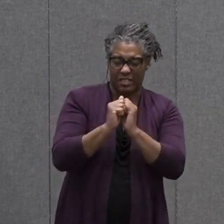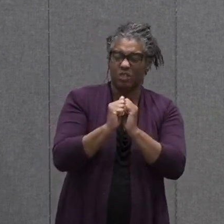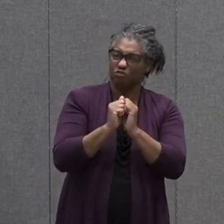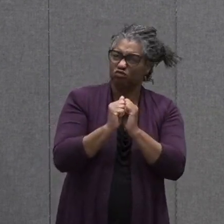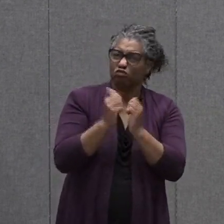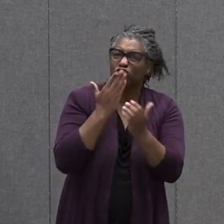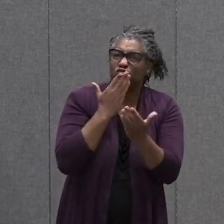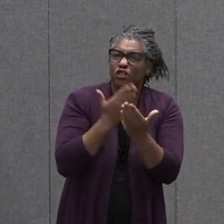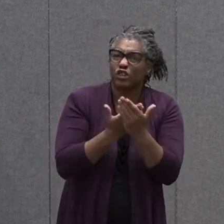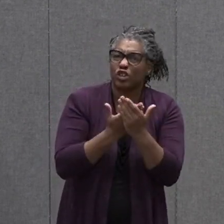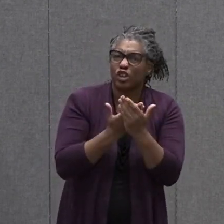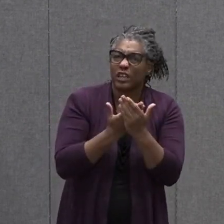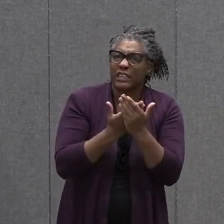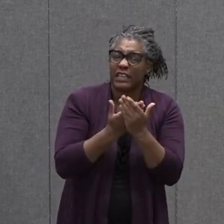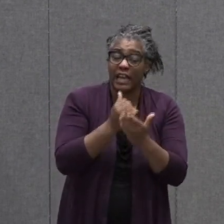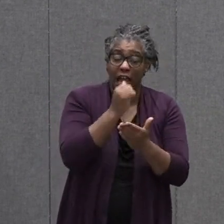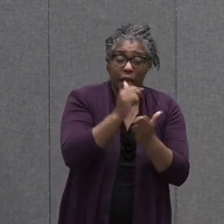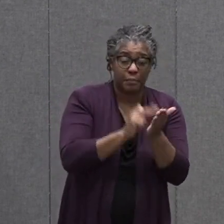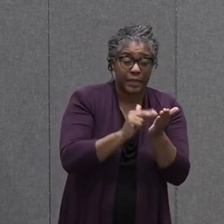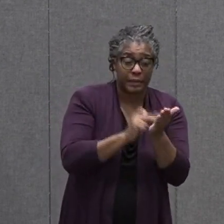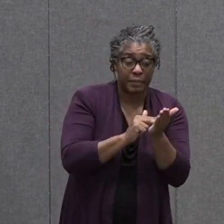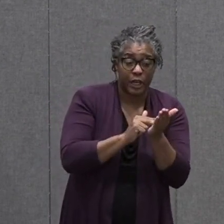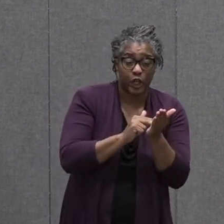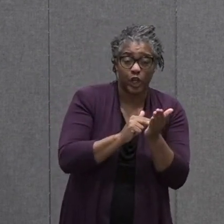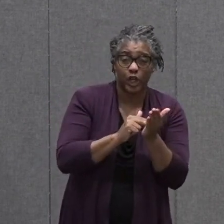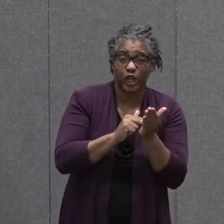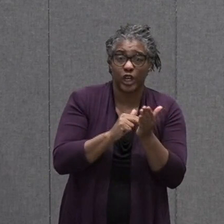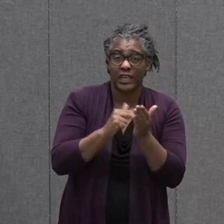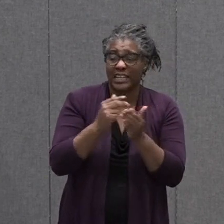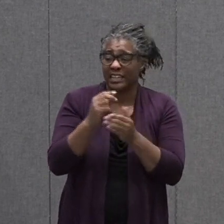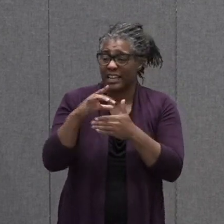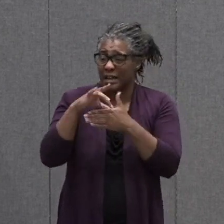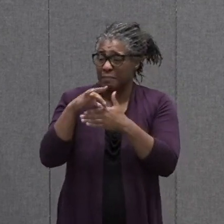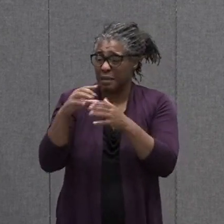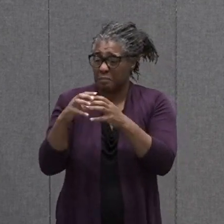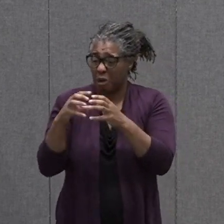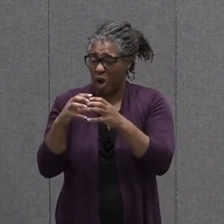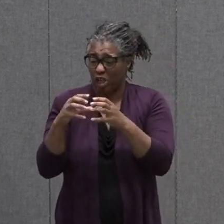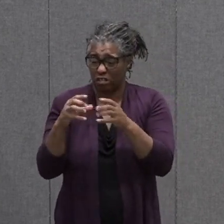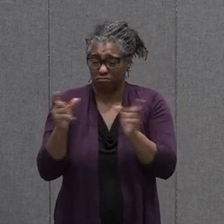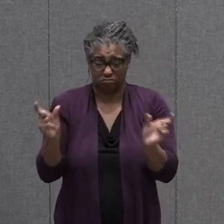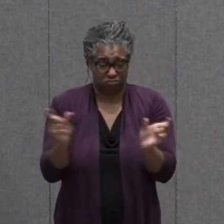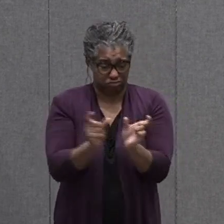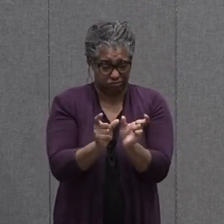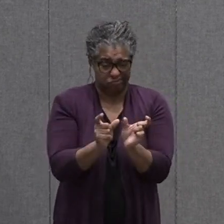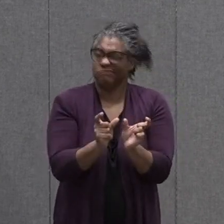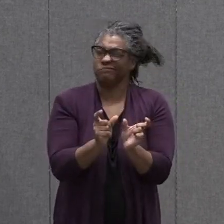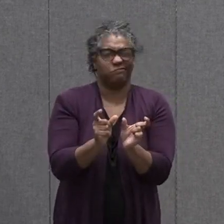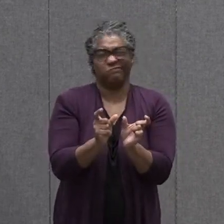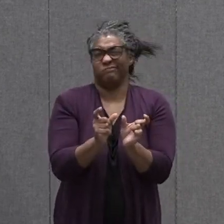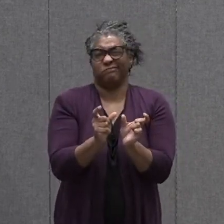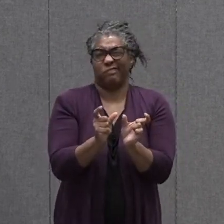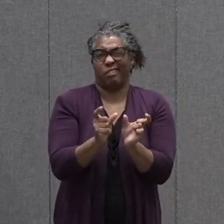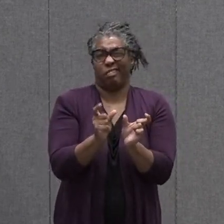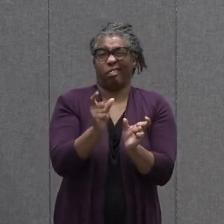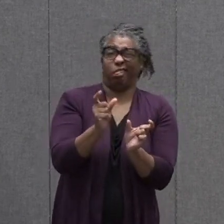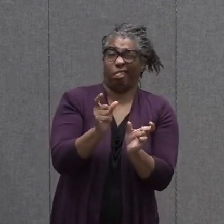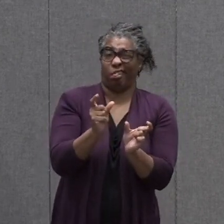But something like Peanut Butter and Jelly, something that goes together really well. And something that I like to play.